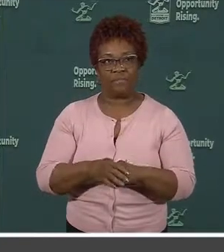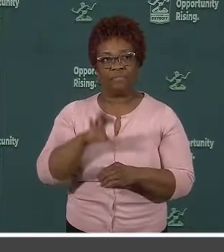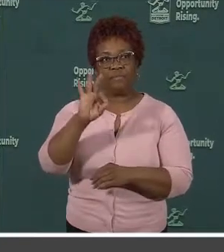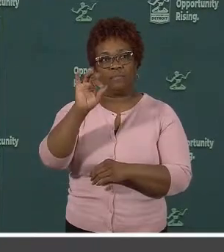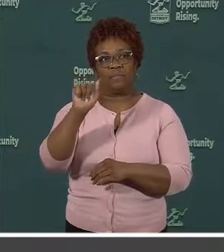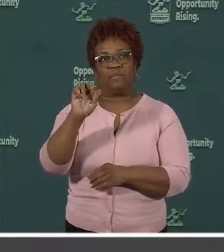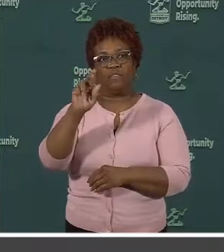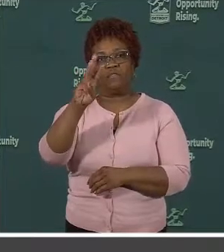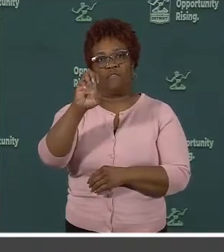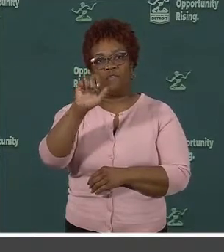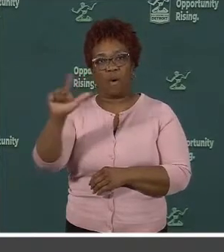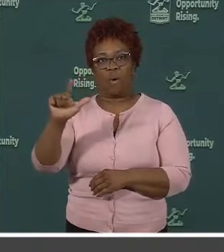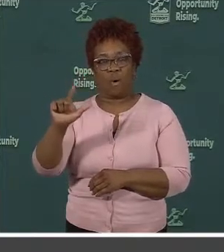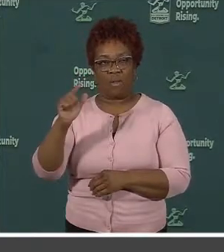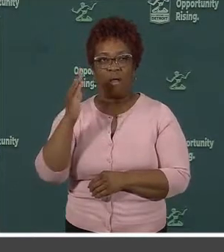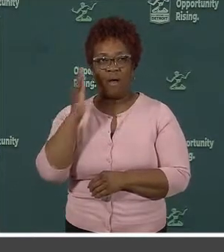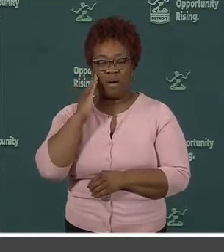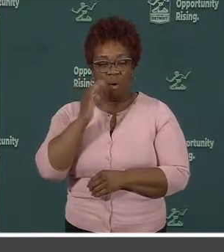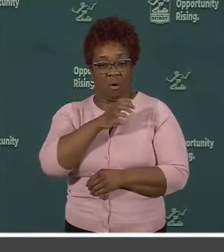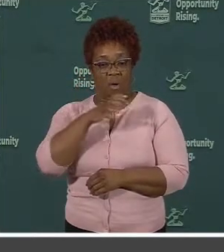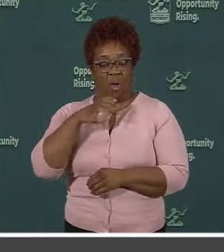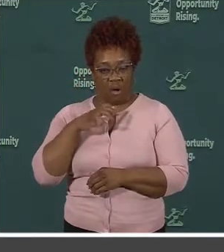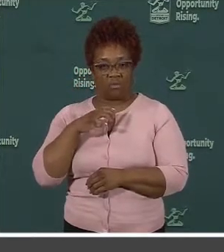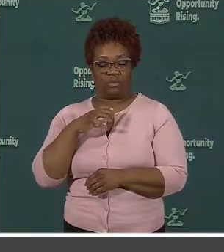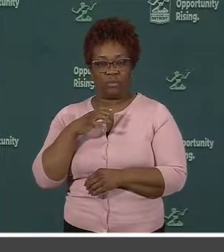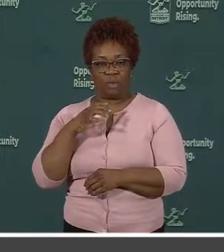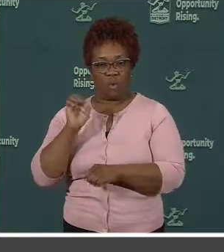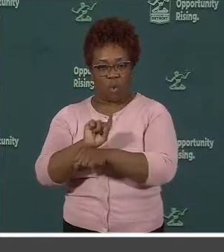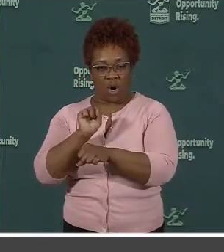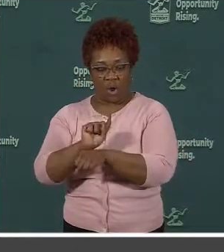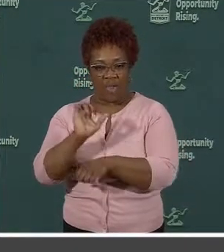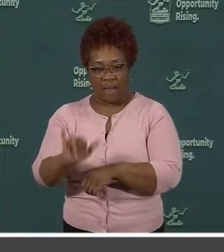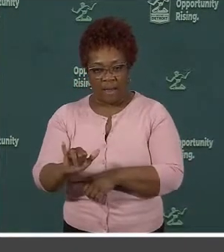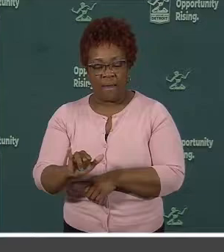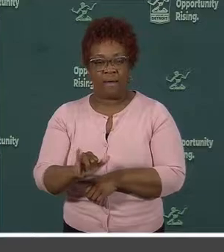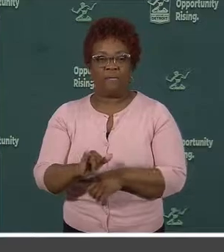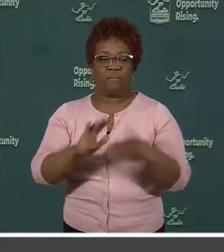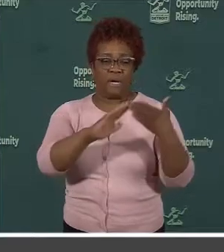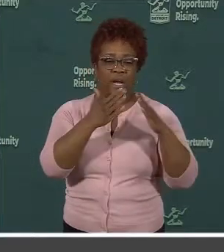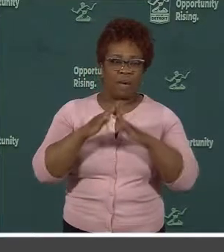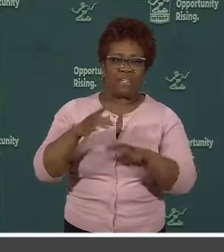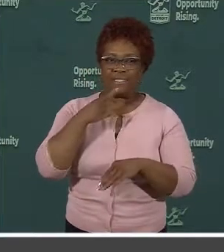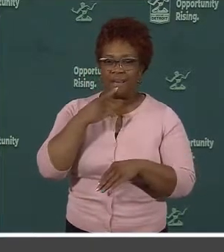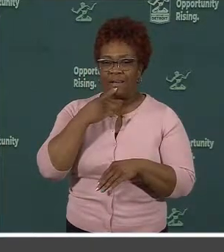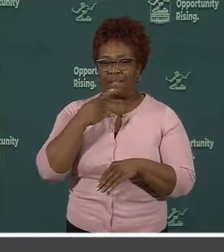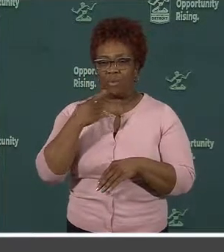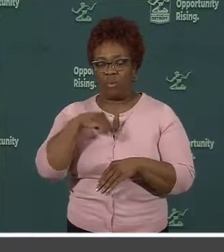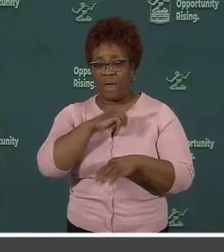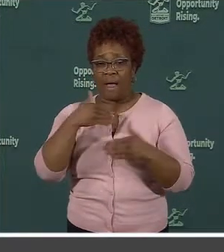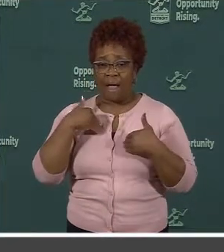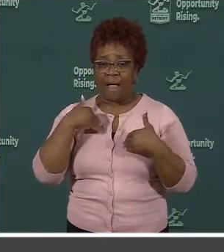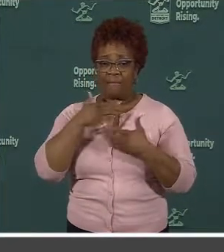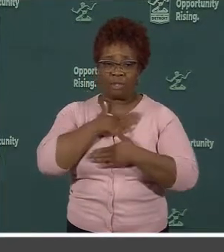BENSON HAS BEEN WORKING ON THE NEIGHBORS THEY'RE HERE FOR A WHILE SAID WE'VE GOT A LITTLE COMMUNITY CENTER WE DON'T HAVE A GYM FOR RECREATION AND SO